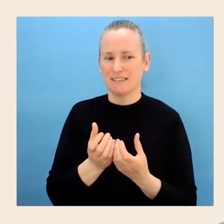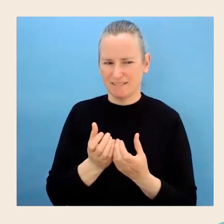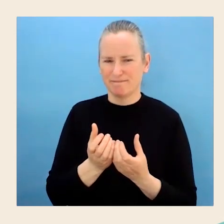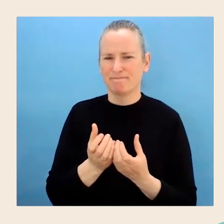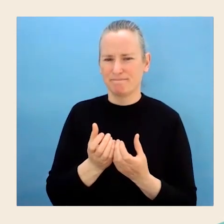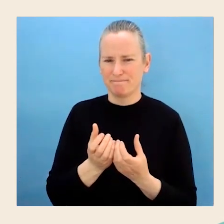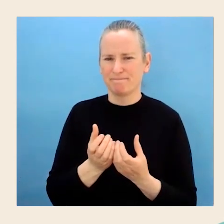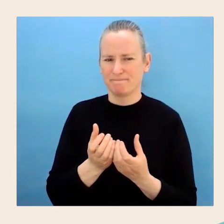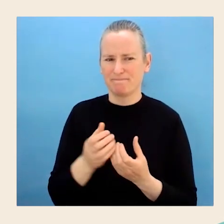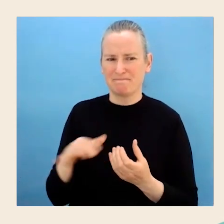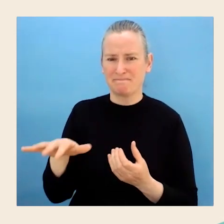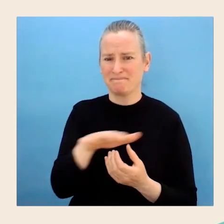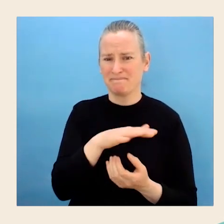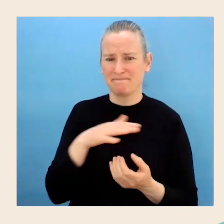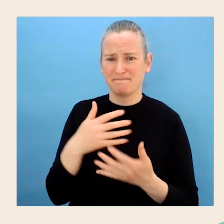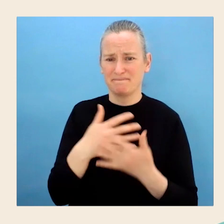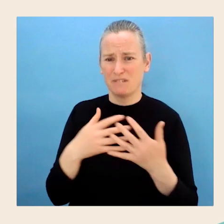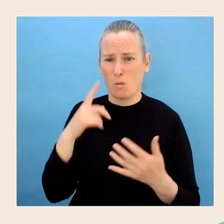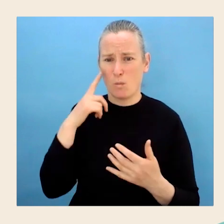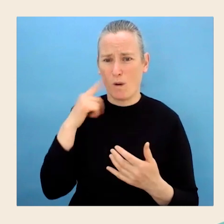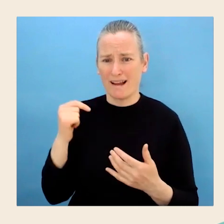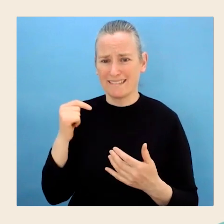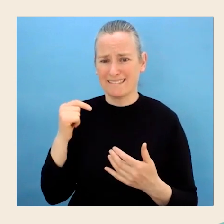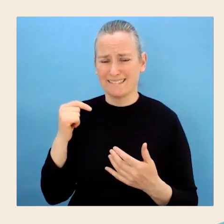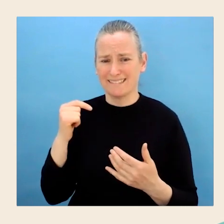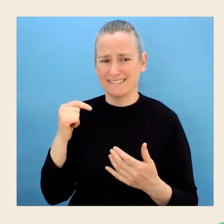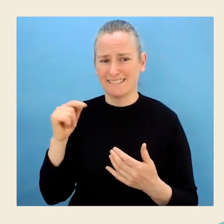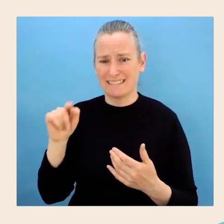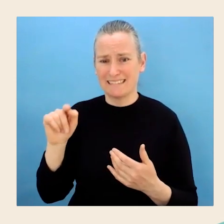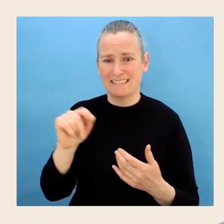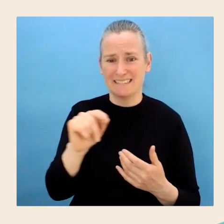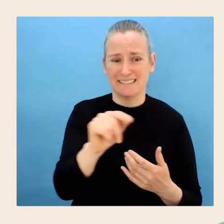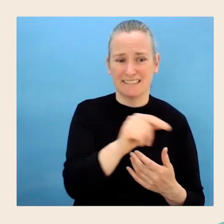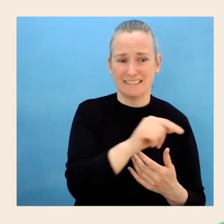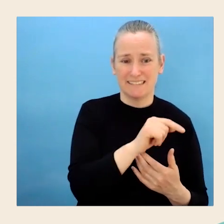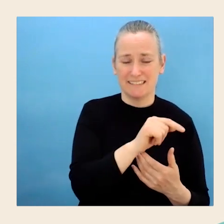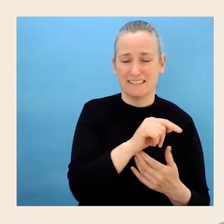It historically the movement was very white.